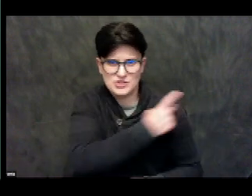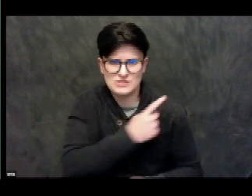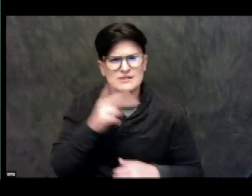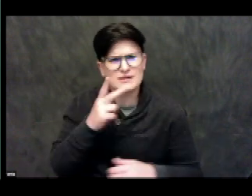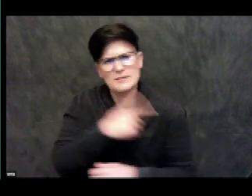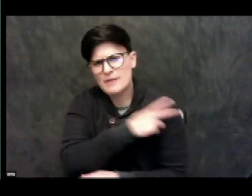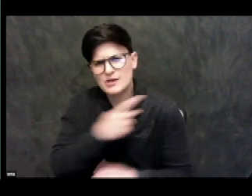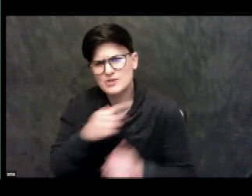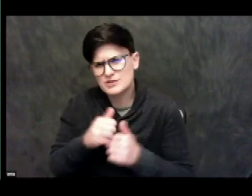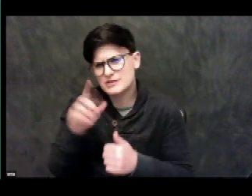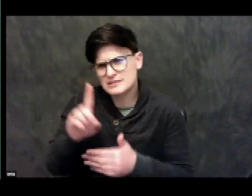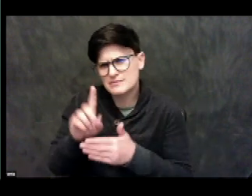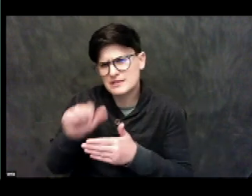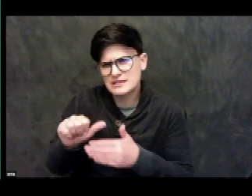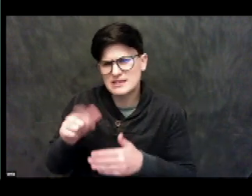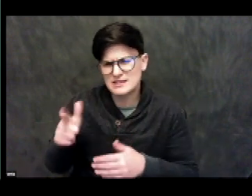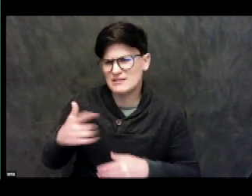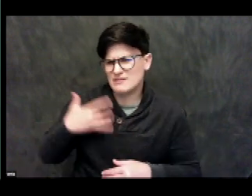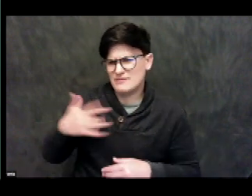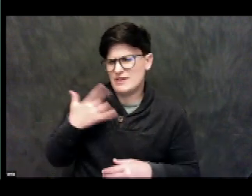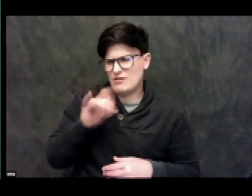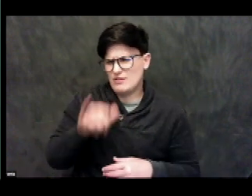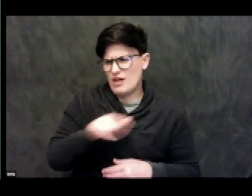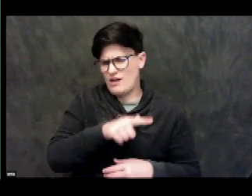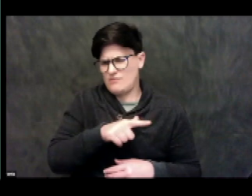it feels like it's a differential or a bias that